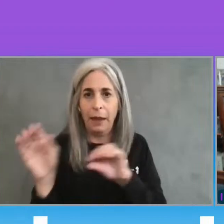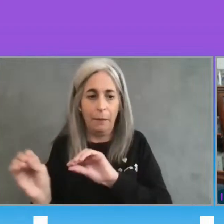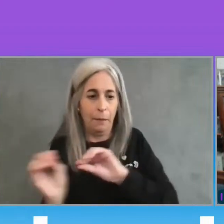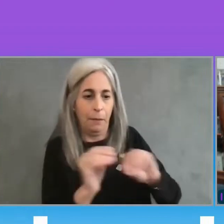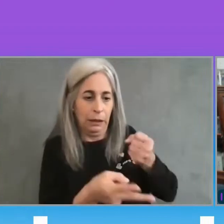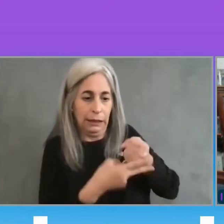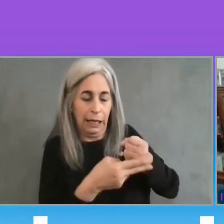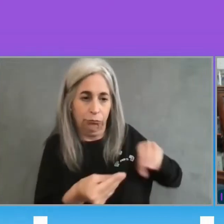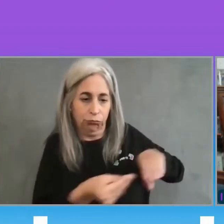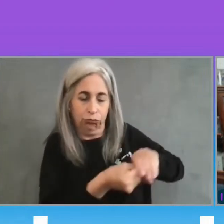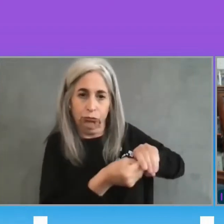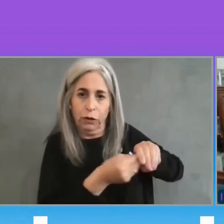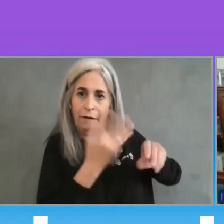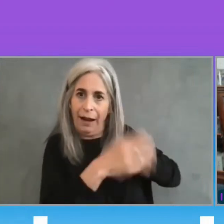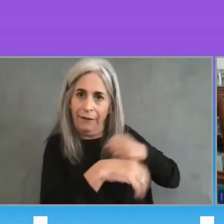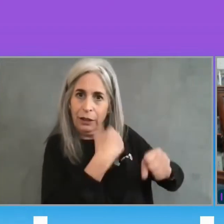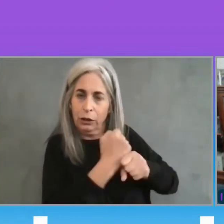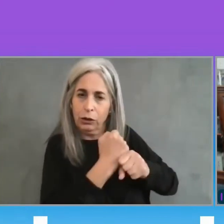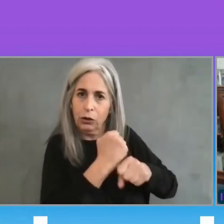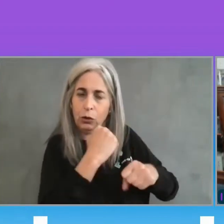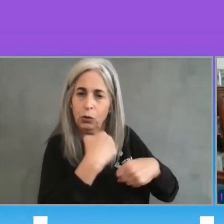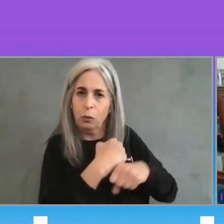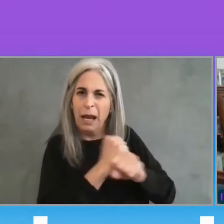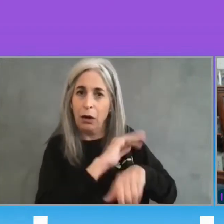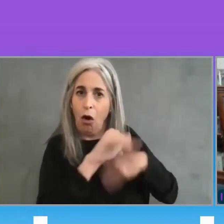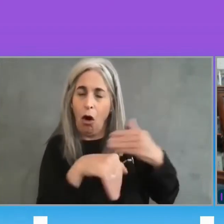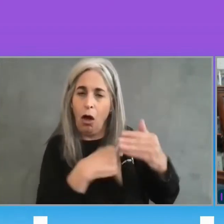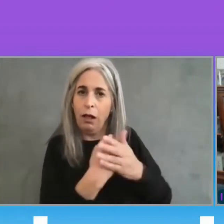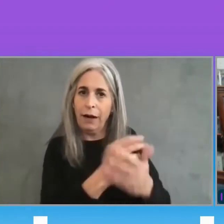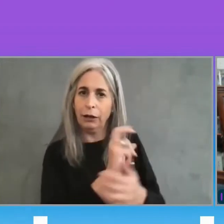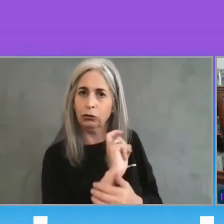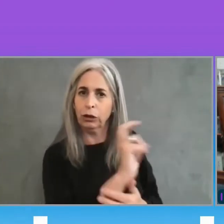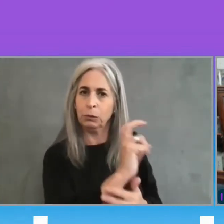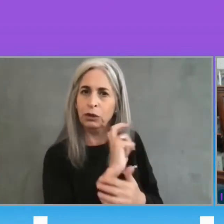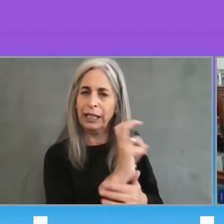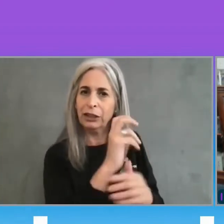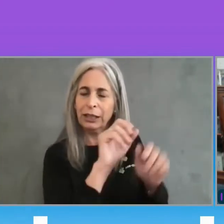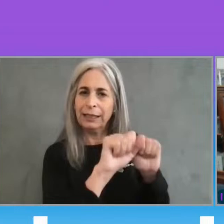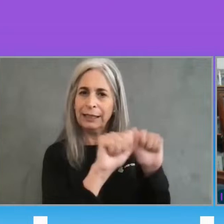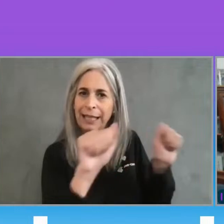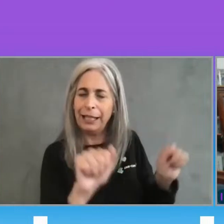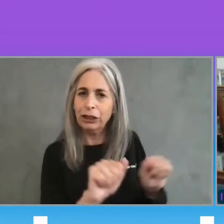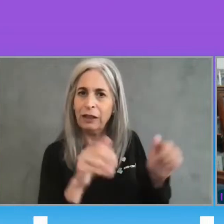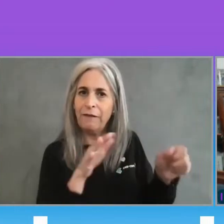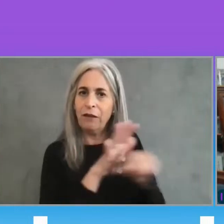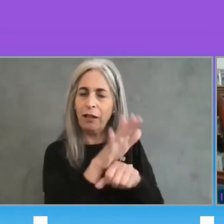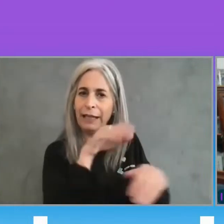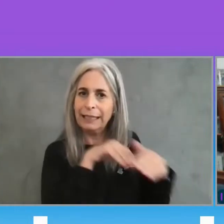aside for five years to make all of our mass transit stations